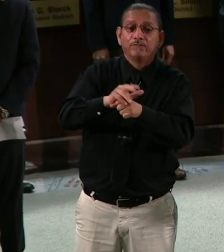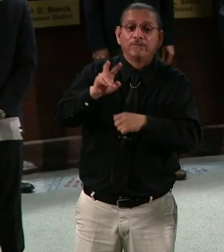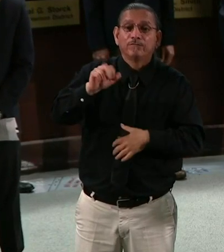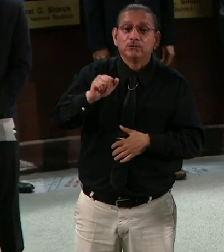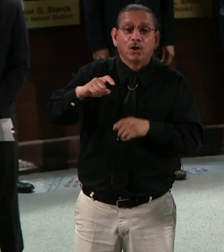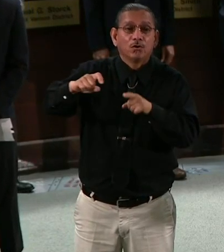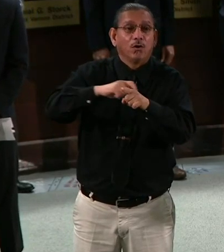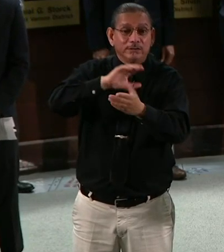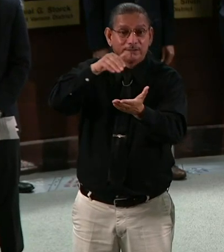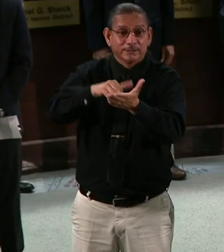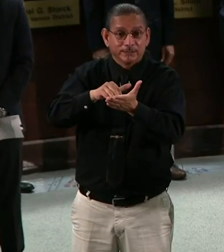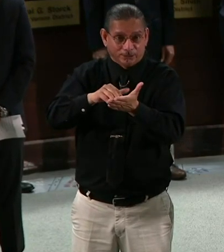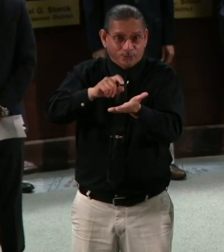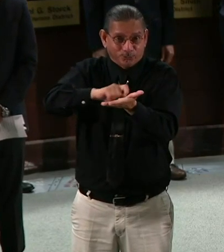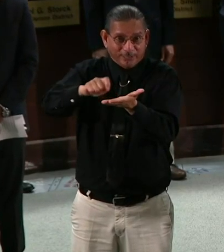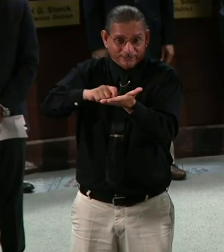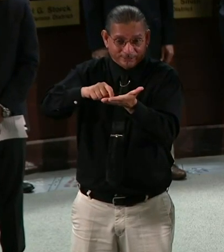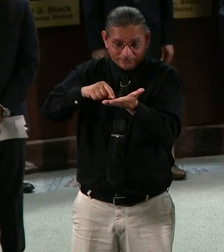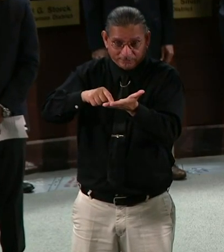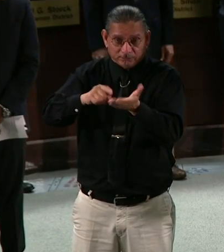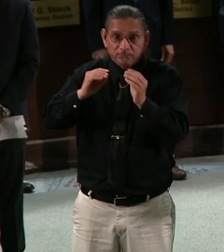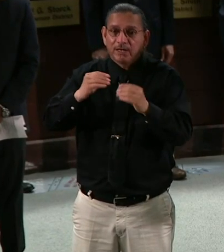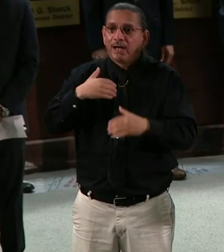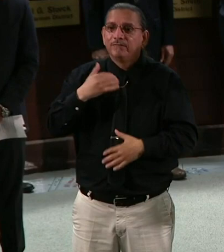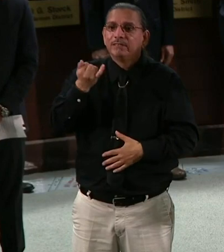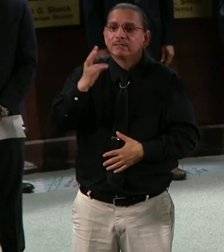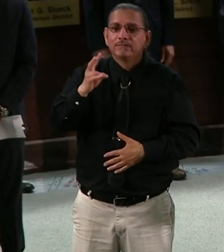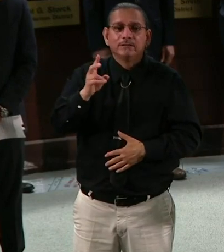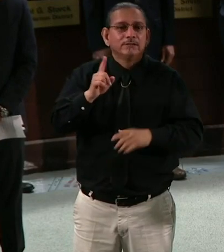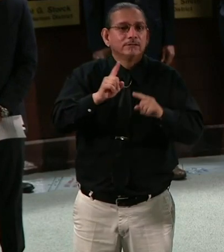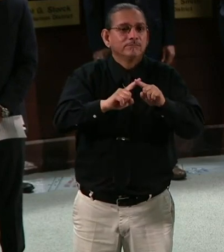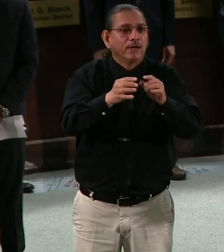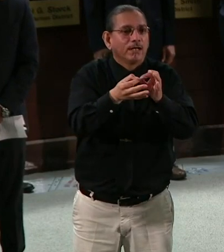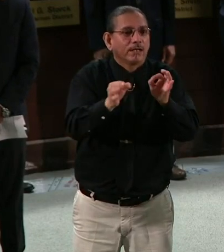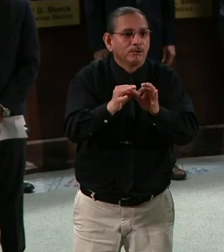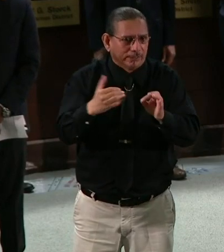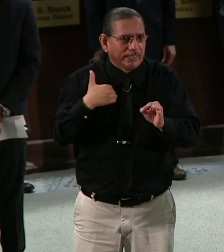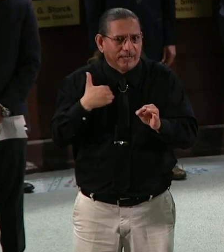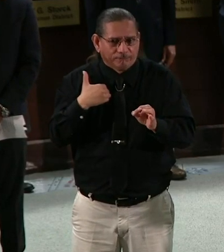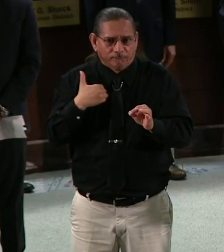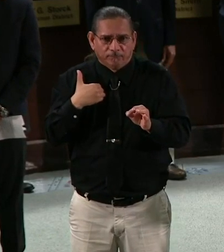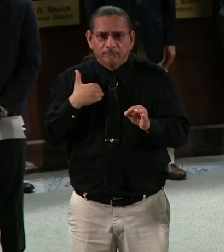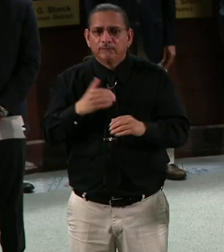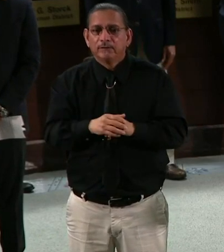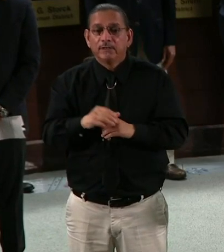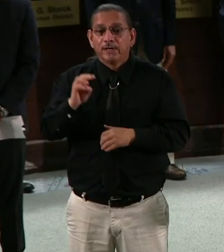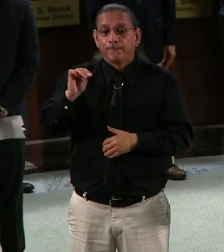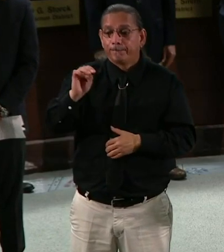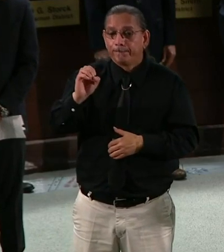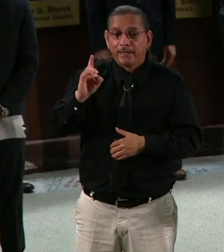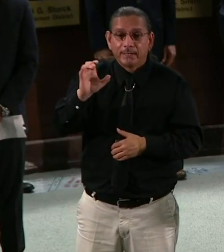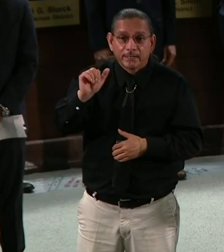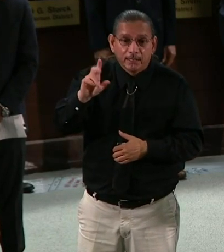WRITTEN TRANSLATION SERVICES FOR SEVENTEEN LANGUAGES AND